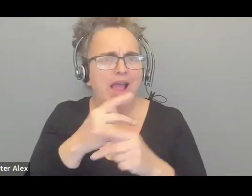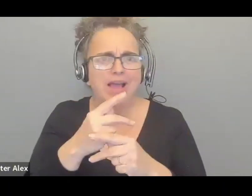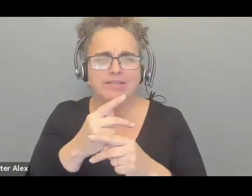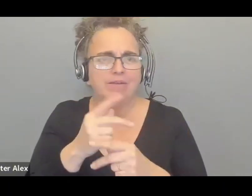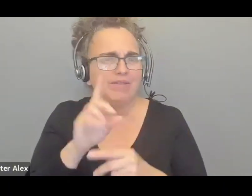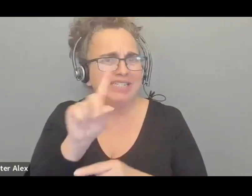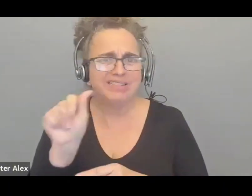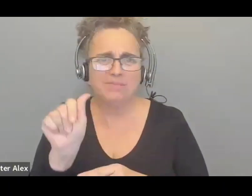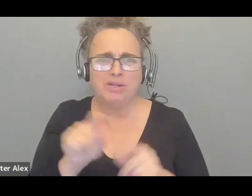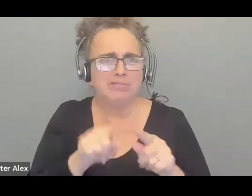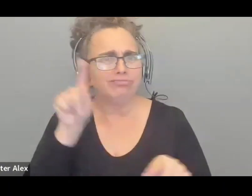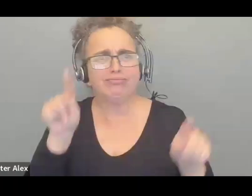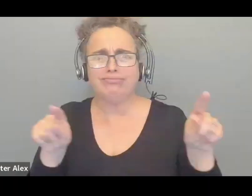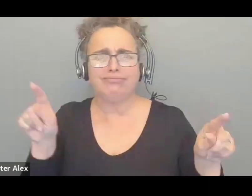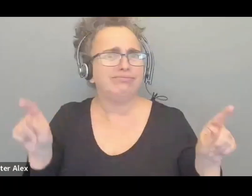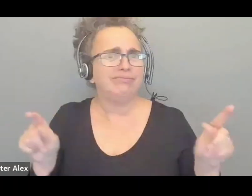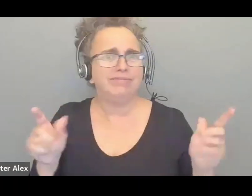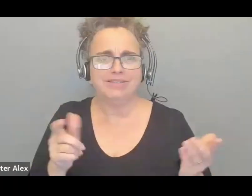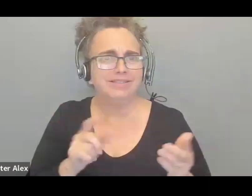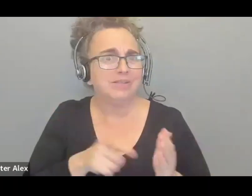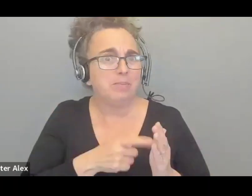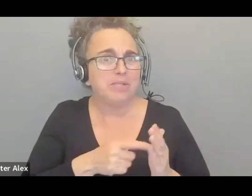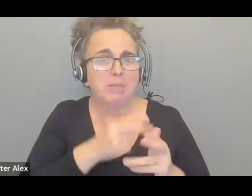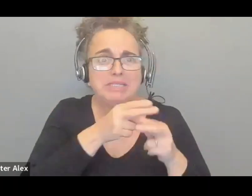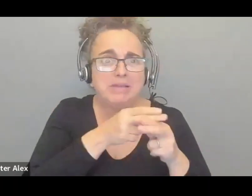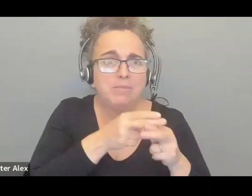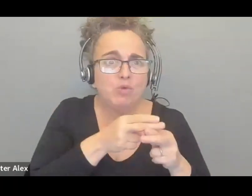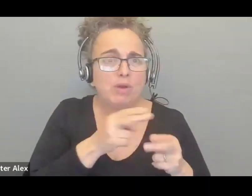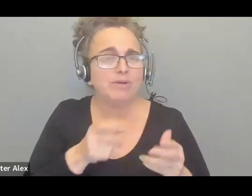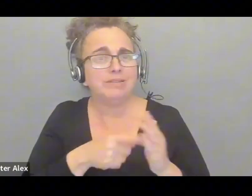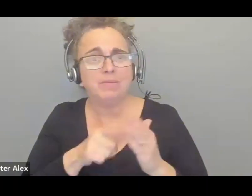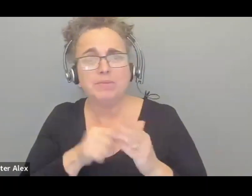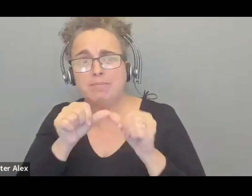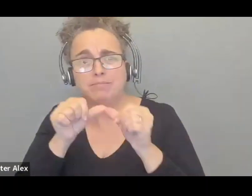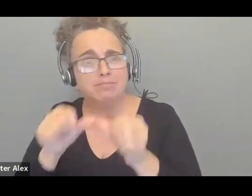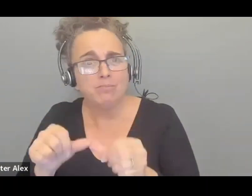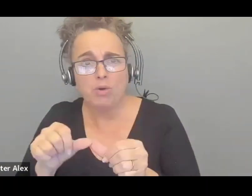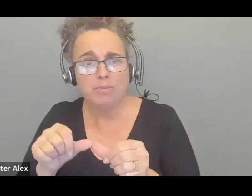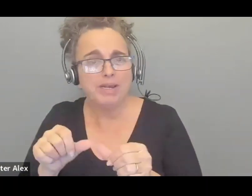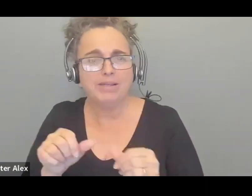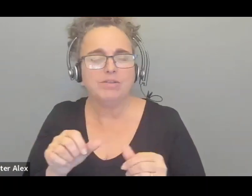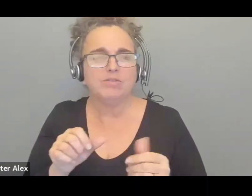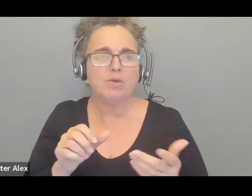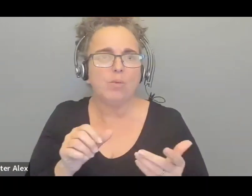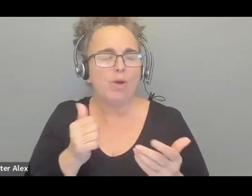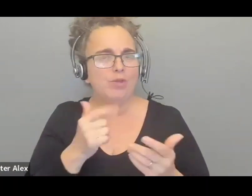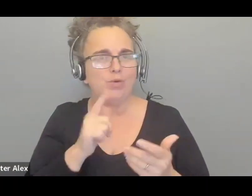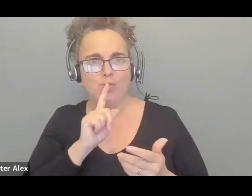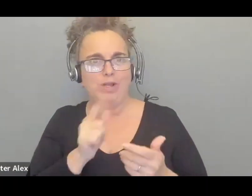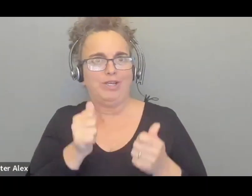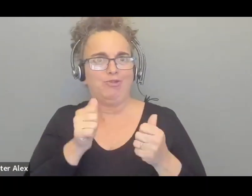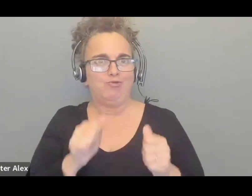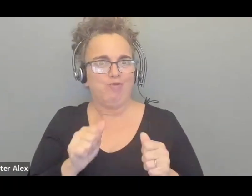It could be a permanent disability, a temporary disability. And so when you start to wrap your mind around that idea